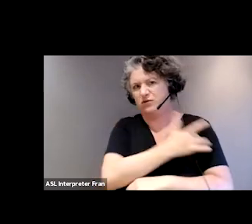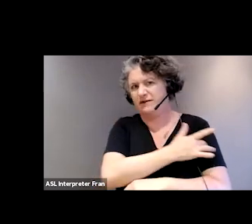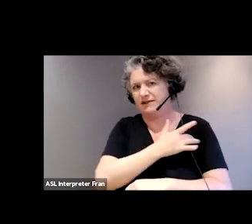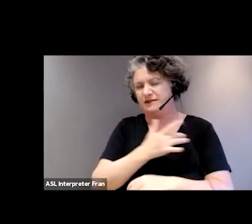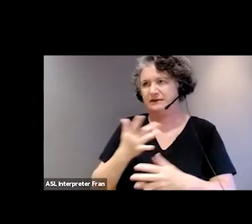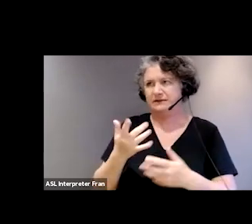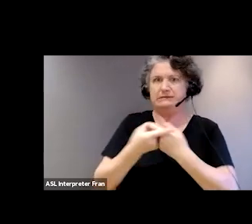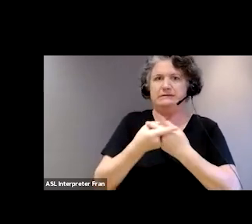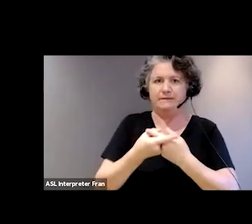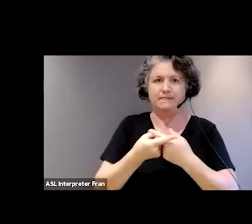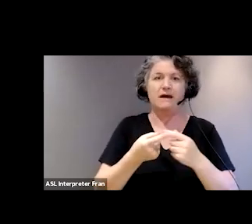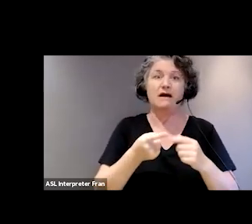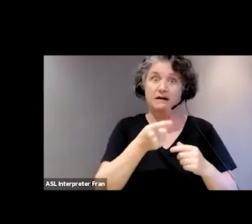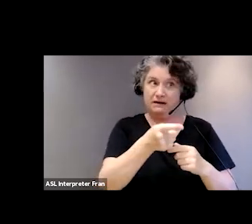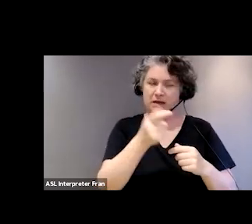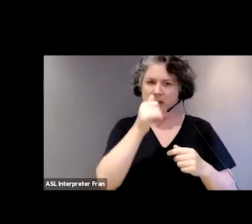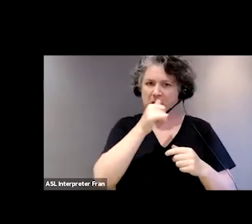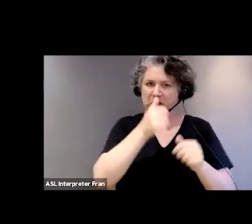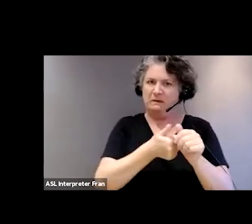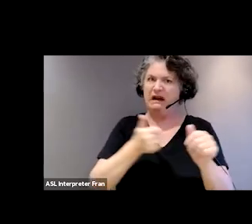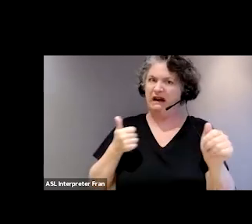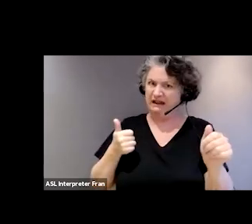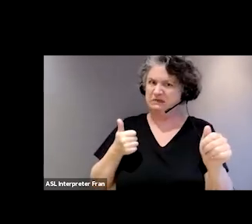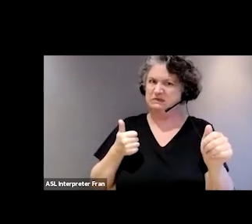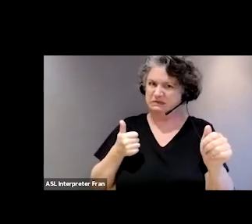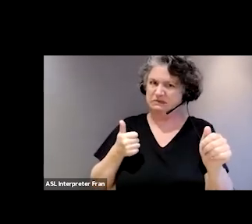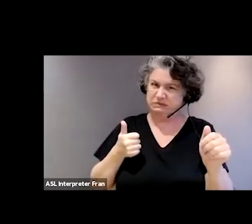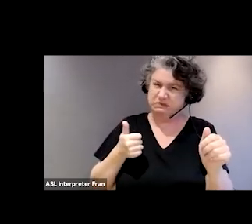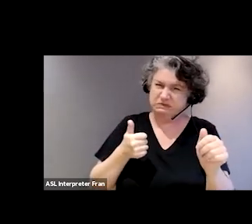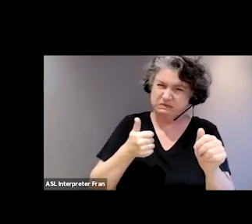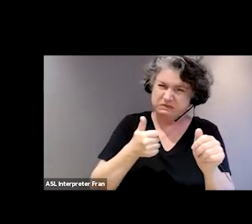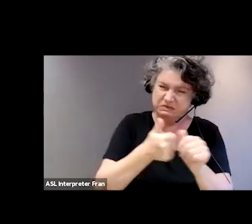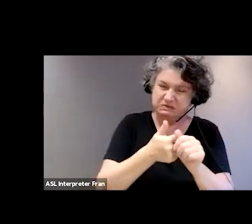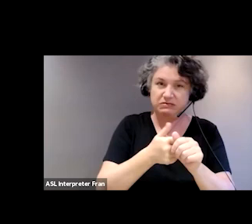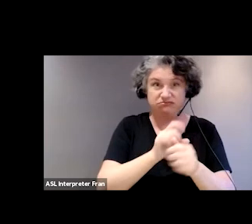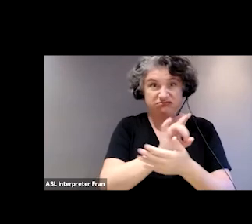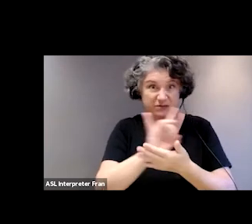database, it would be able to see that there is a second dose done